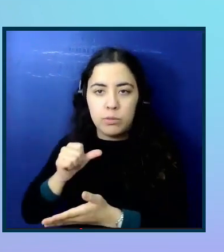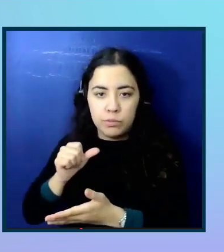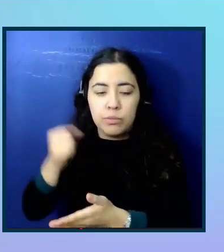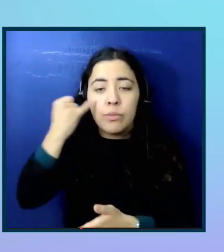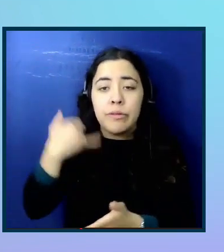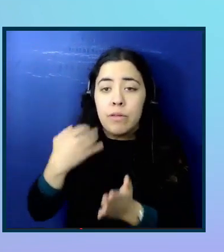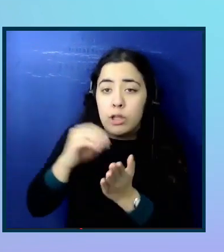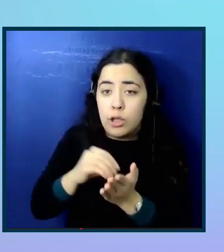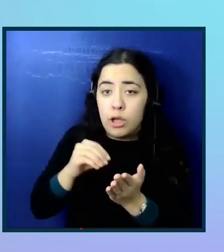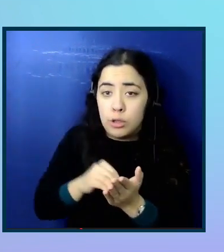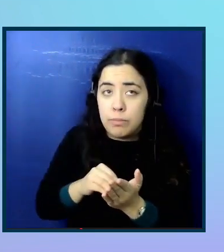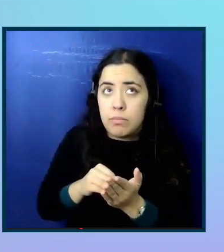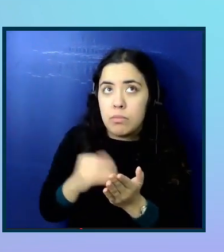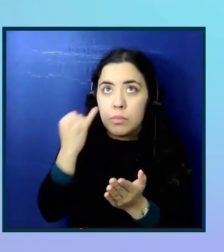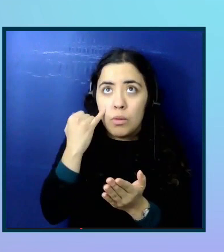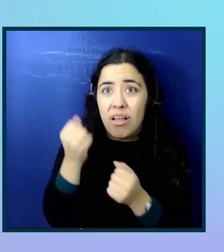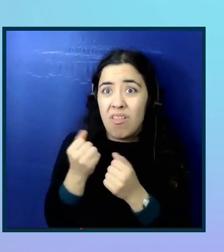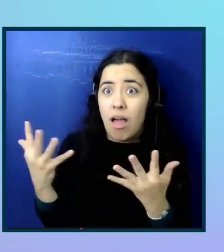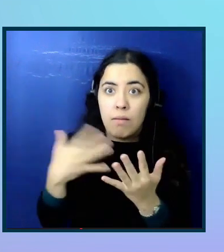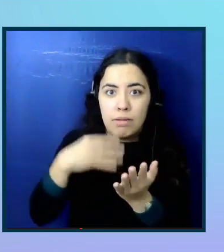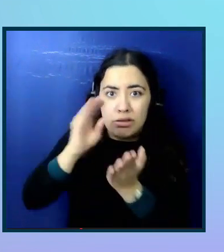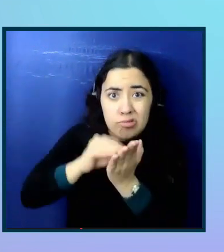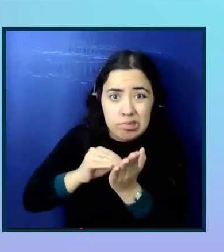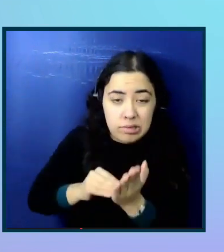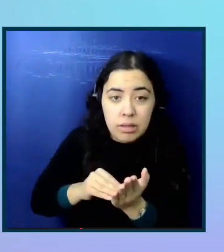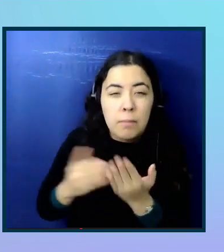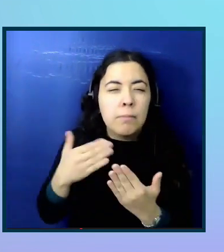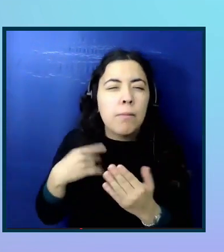I will have, maybe I can go back to the slide here.